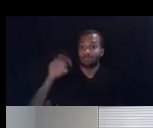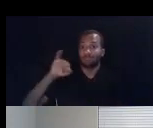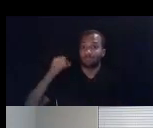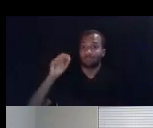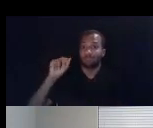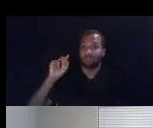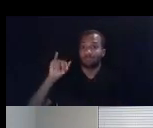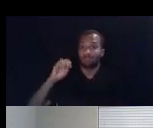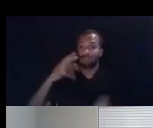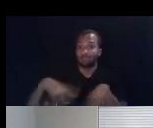to close us out with the panel.